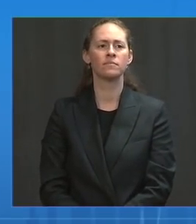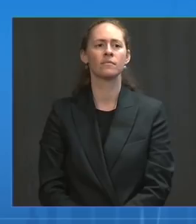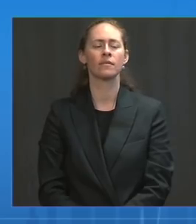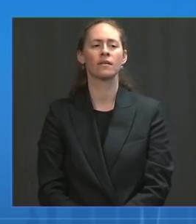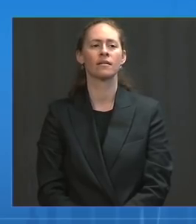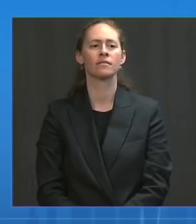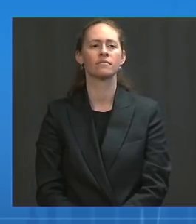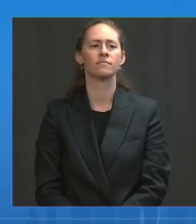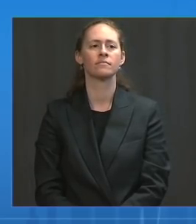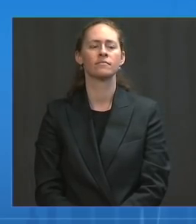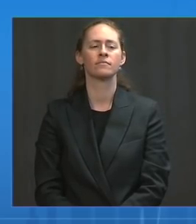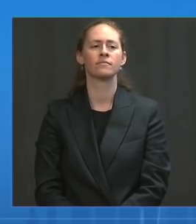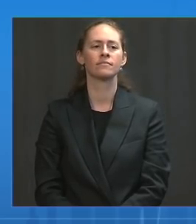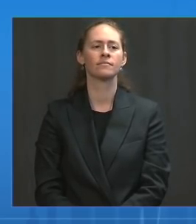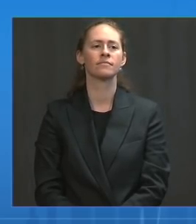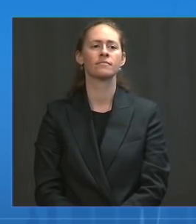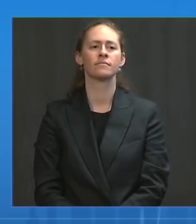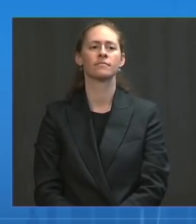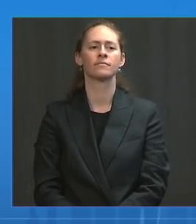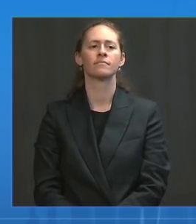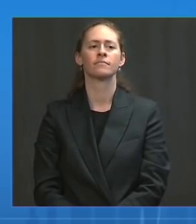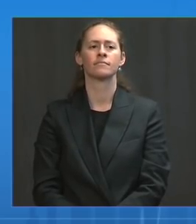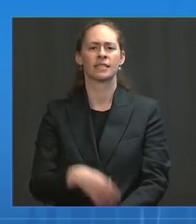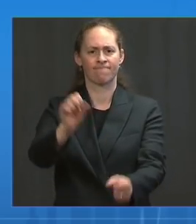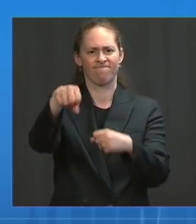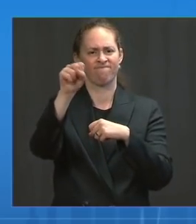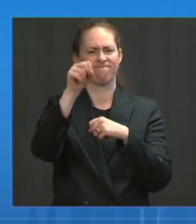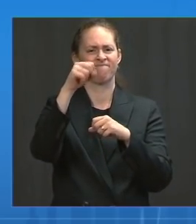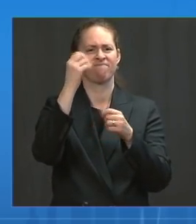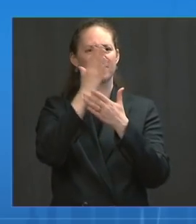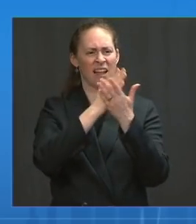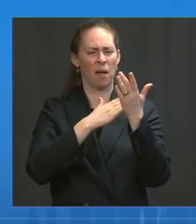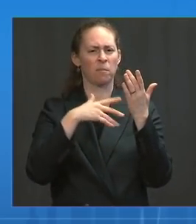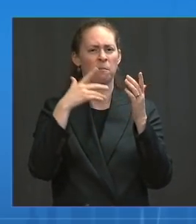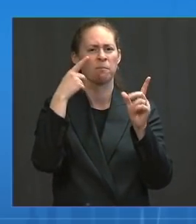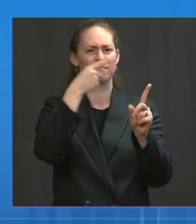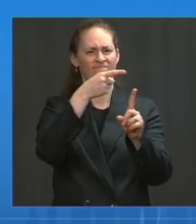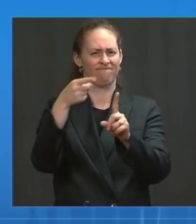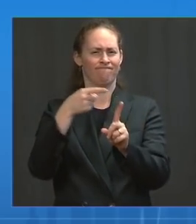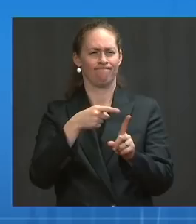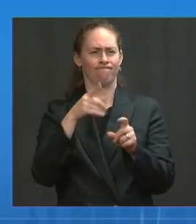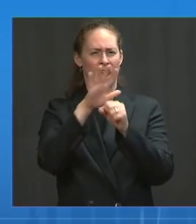You pointed to some areas we're following closely, both because of their low vaccination rates,